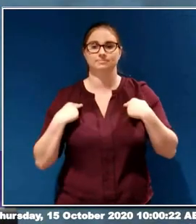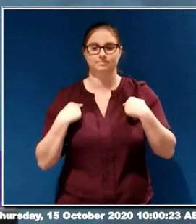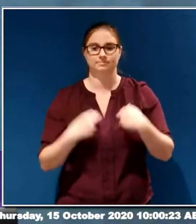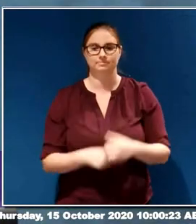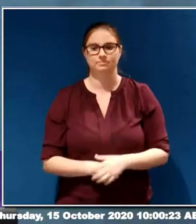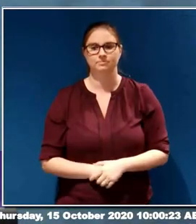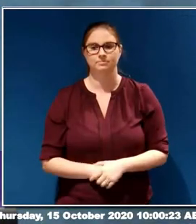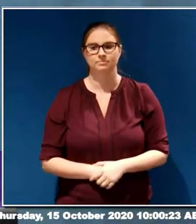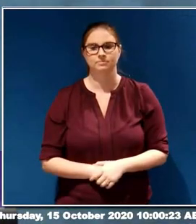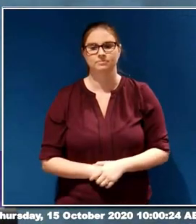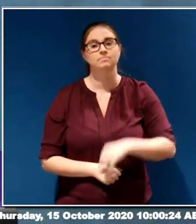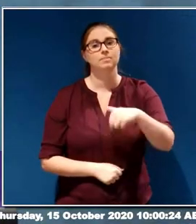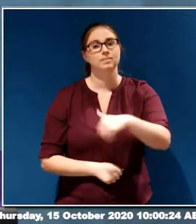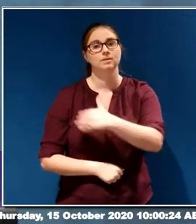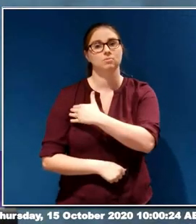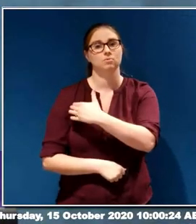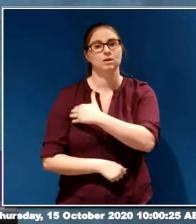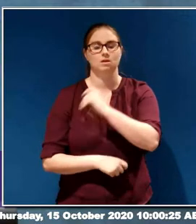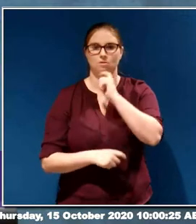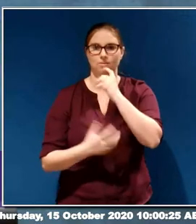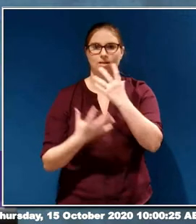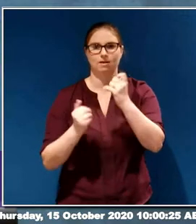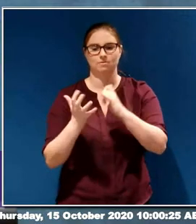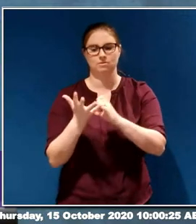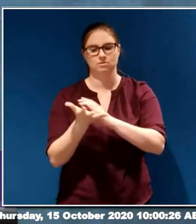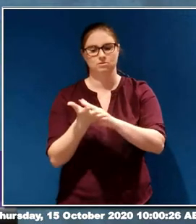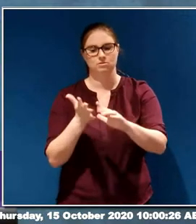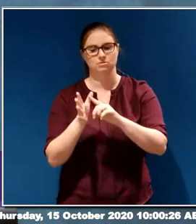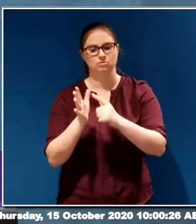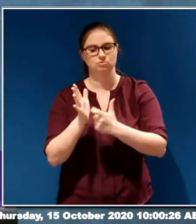and Alex about their son Jack.